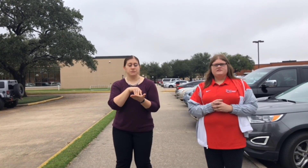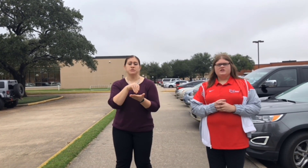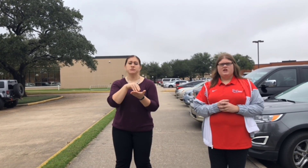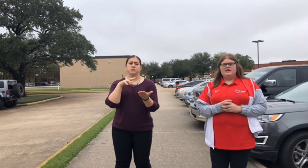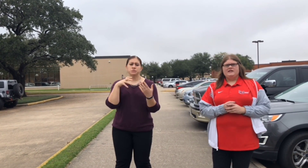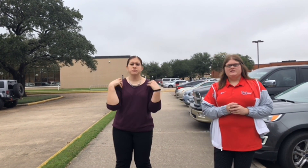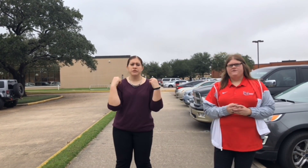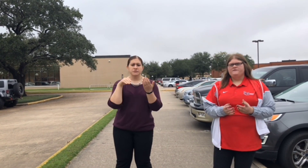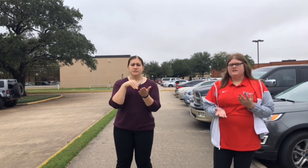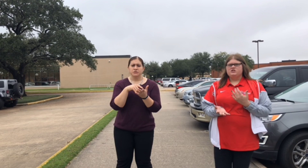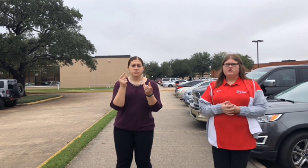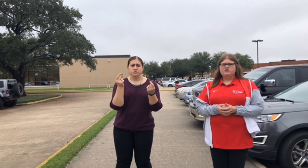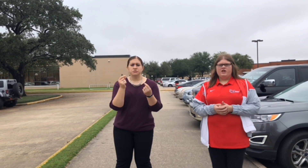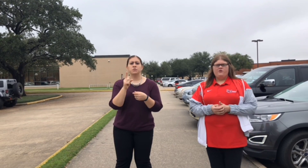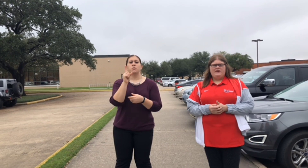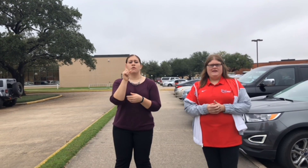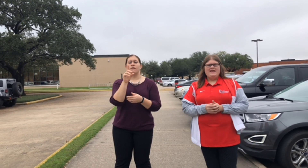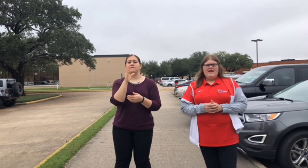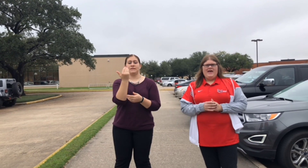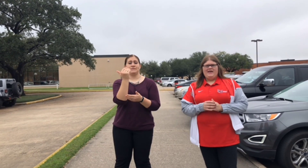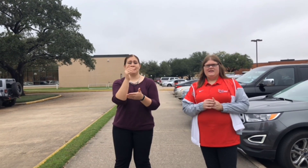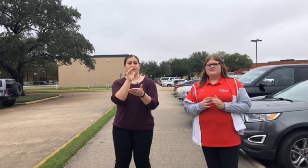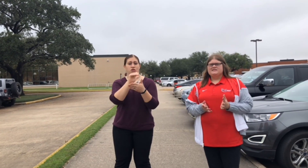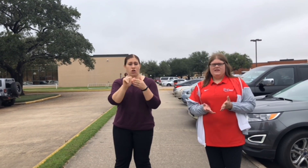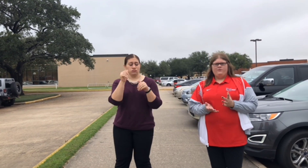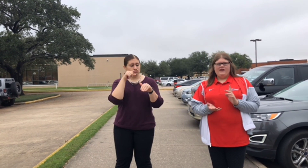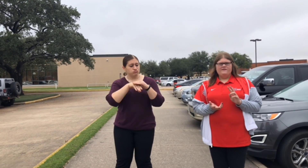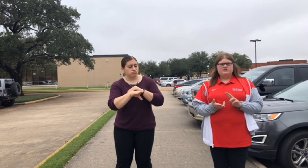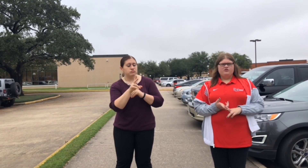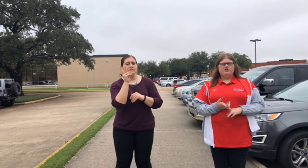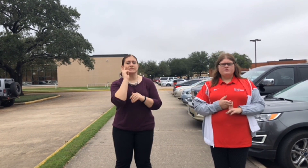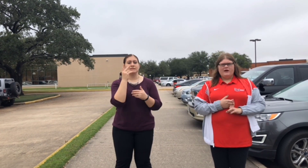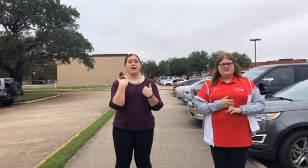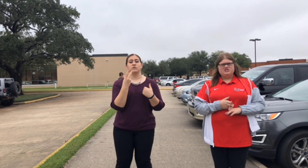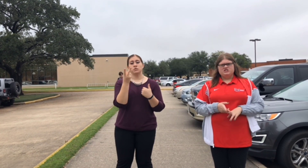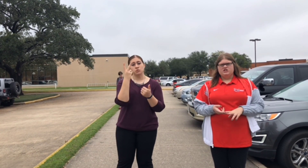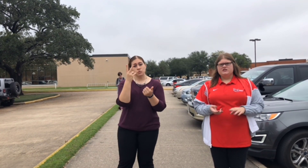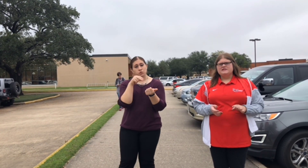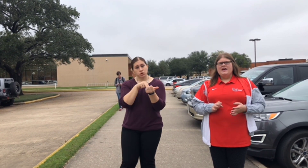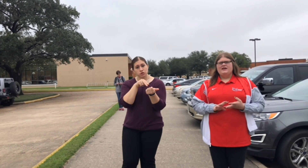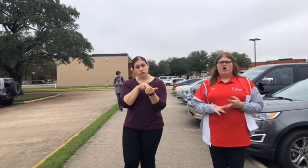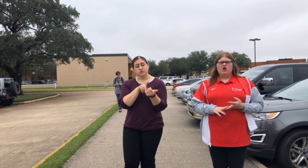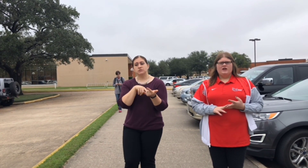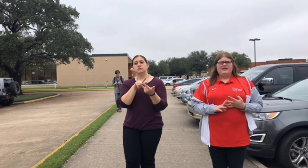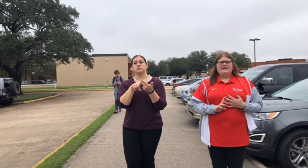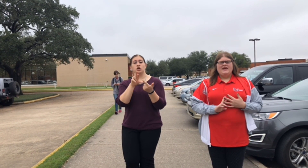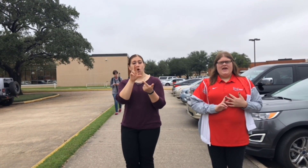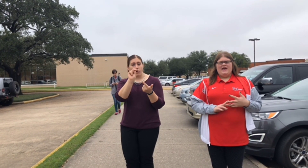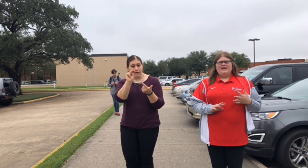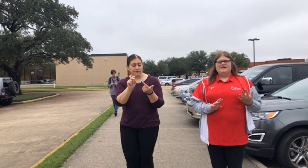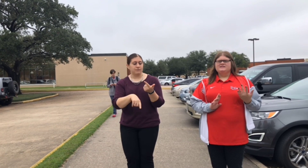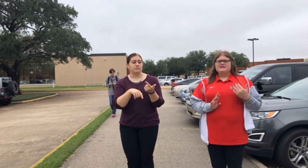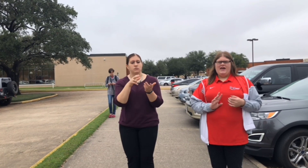Center is $15 to go in and we have two nurse practitioners, an RN, and a